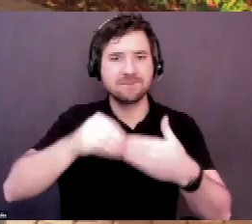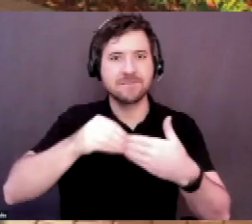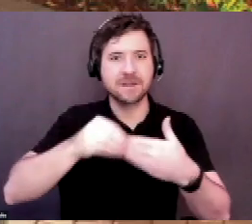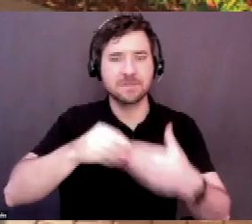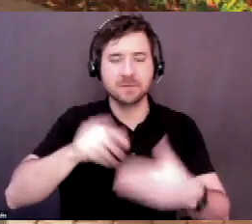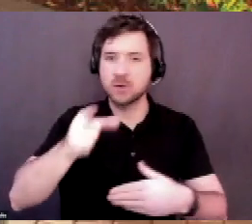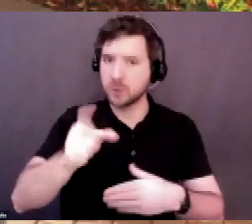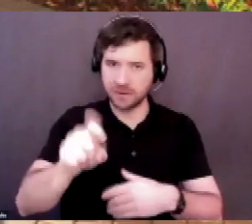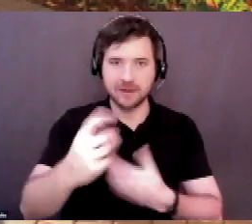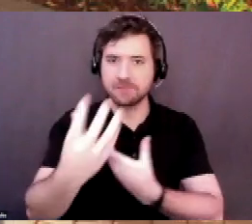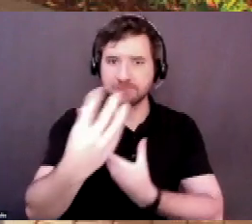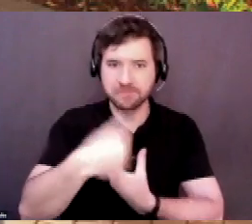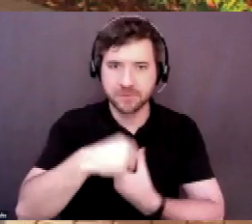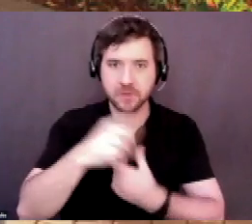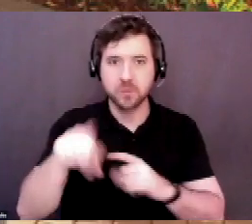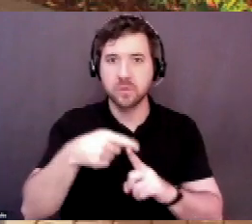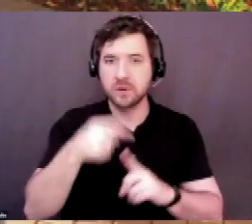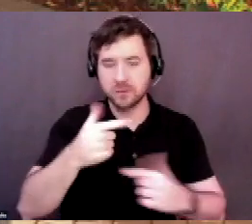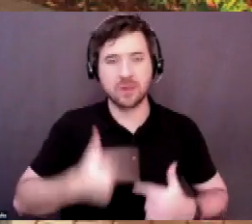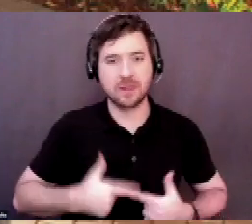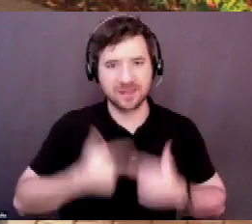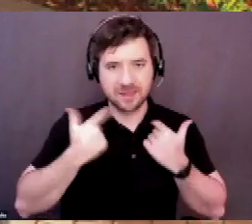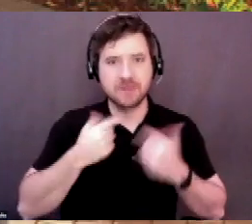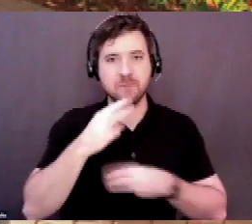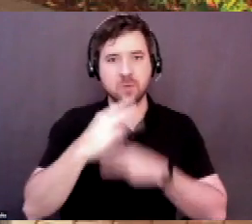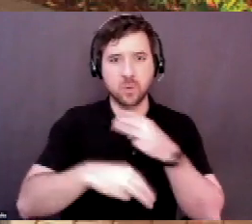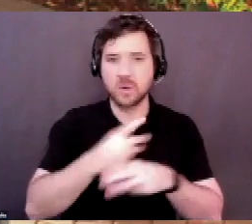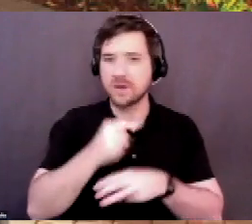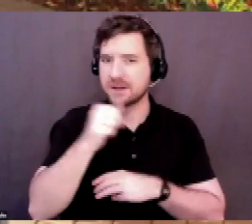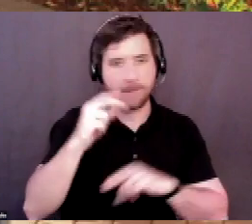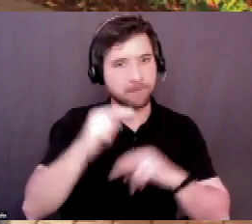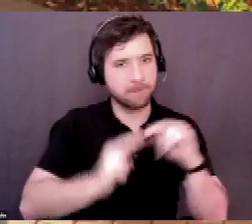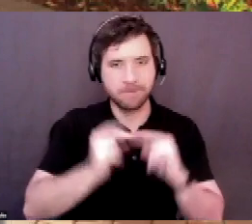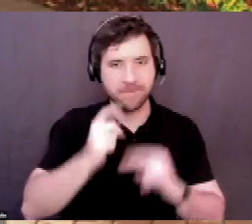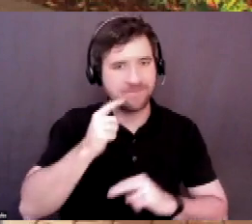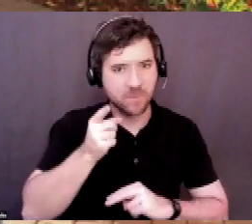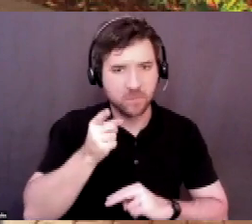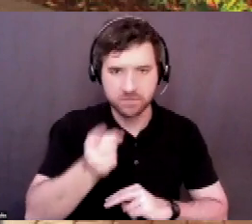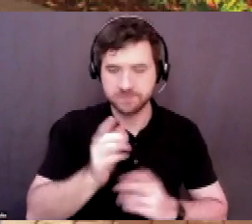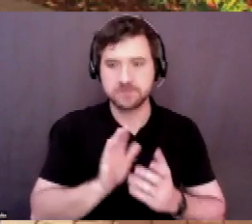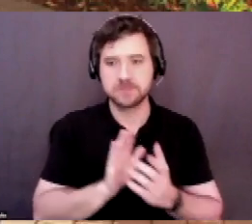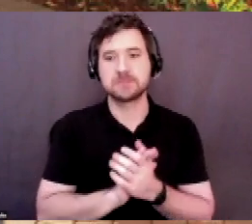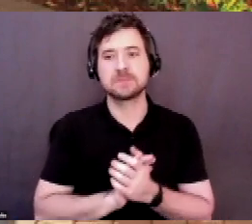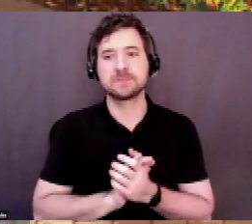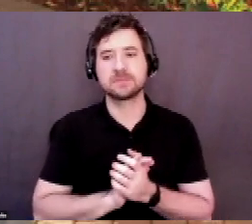not built with you in mind. I don't want to dwell